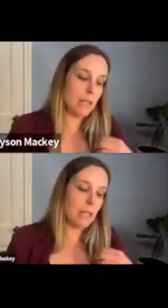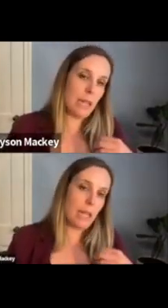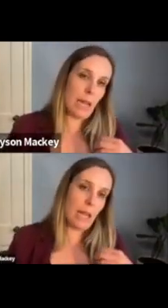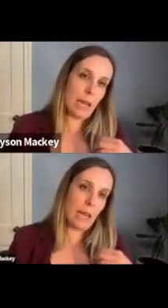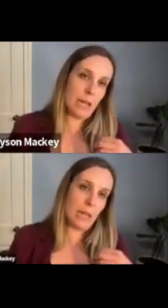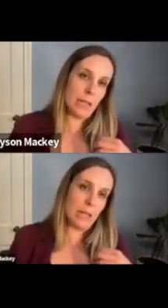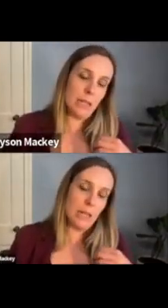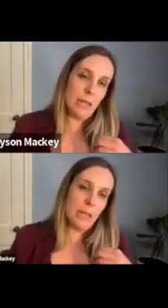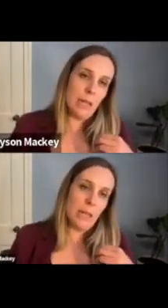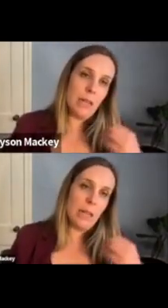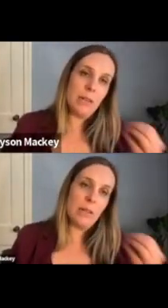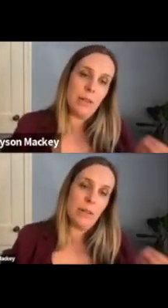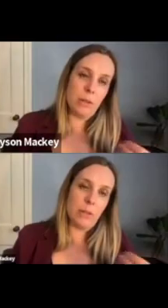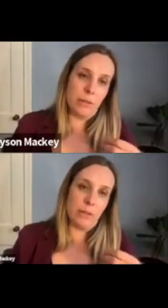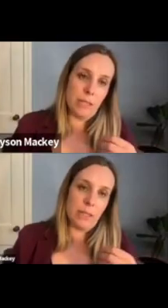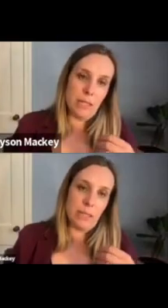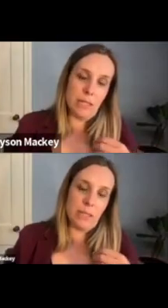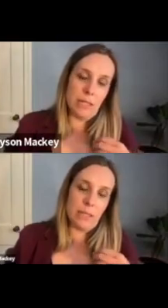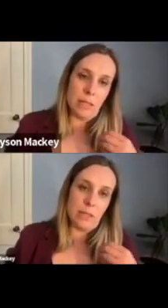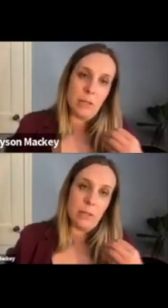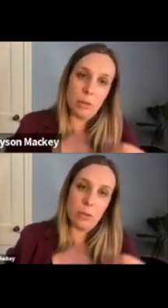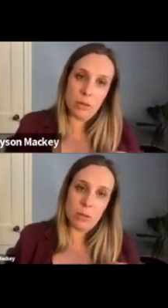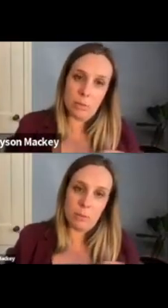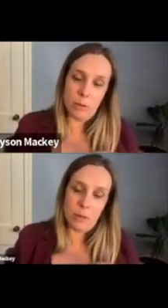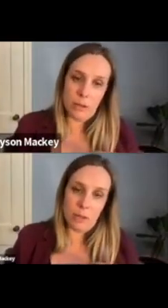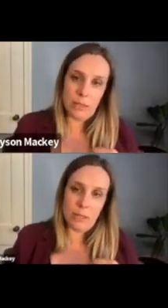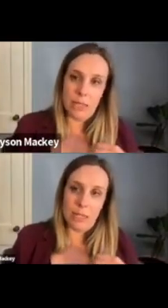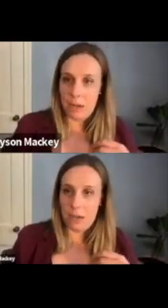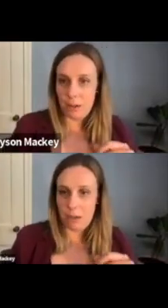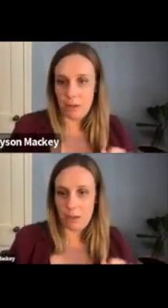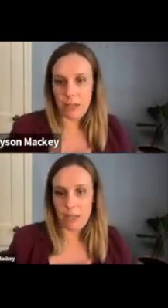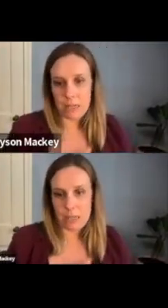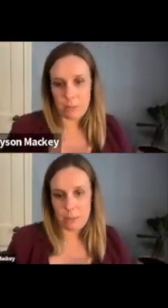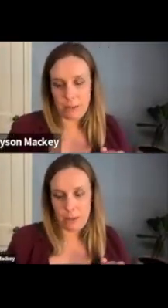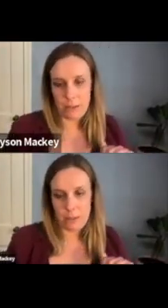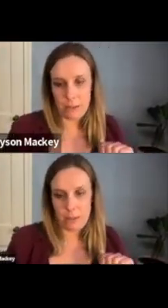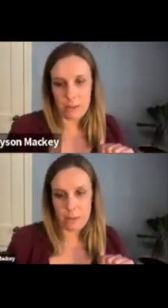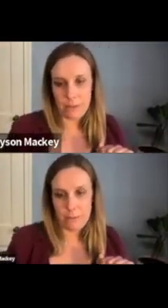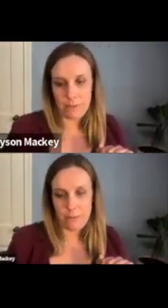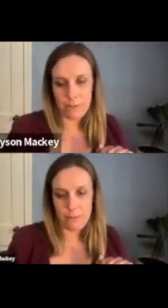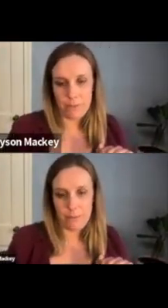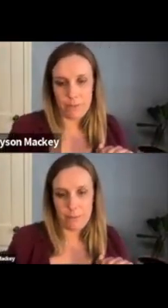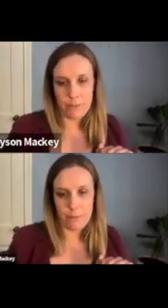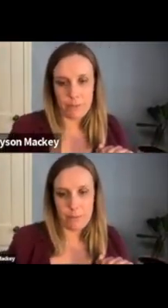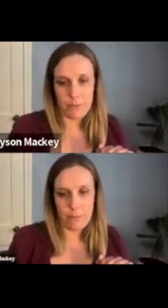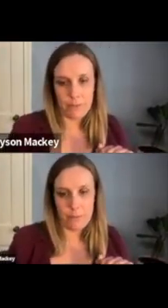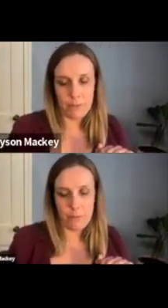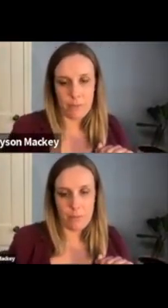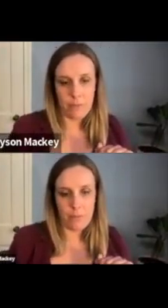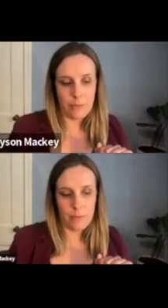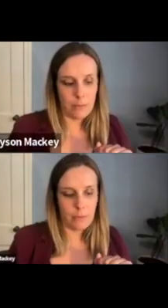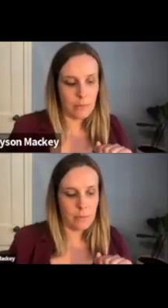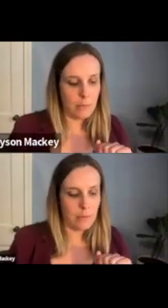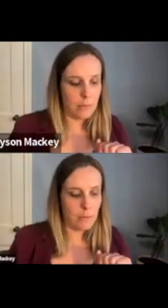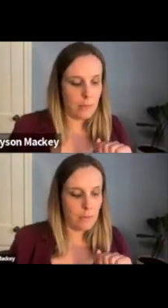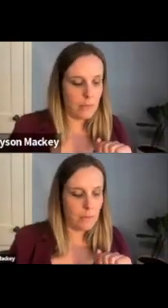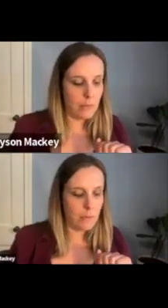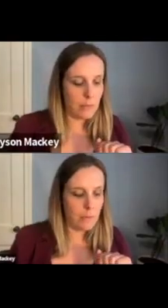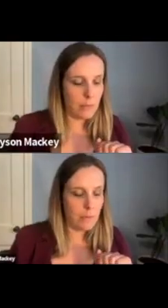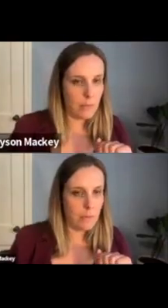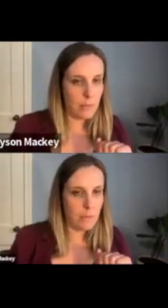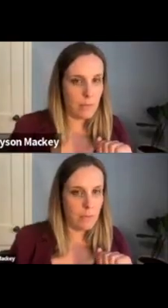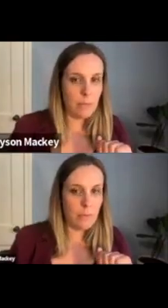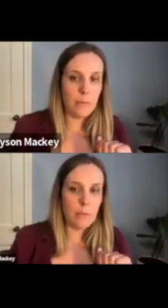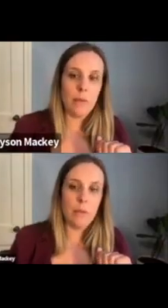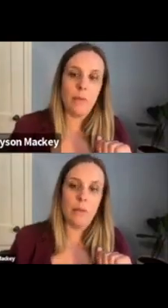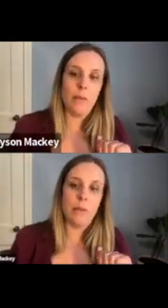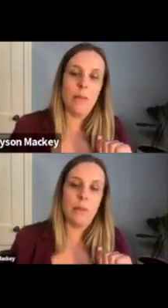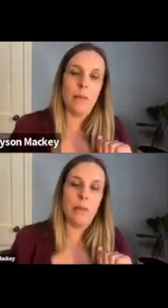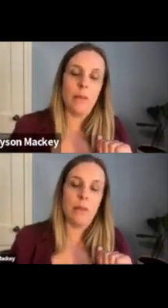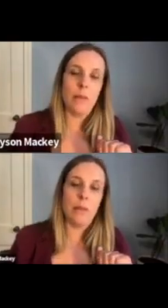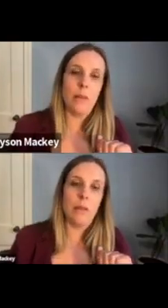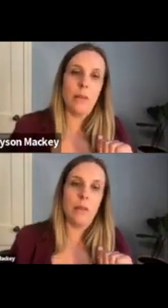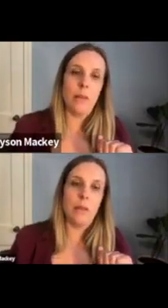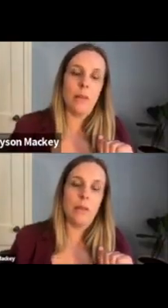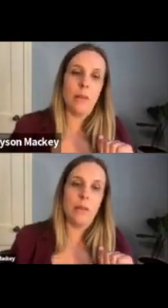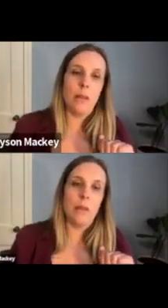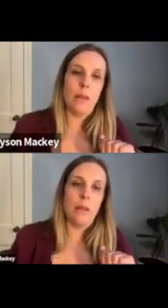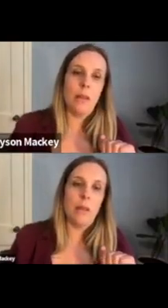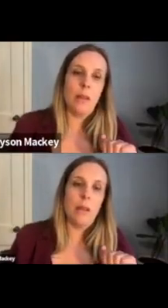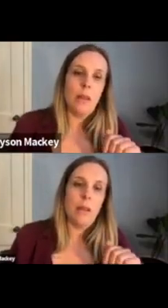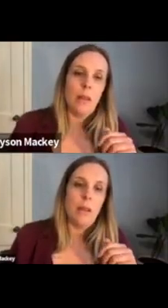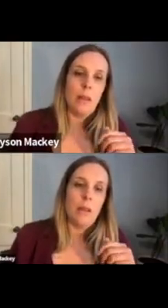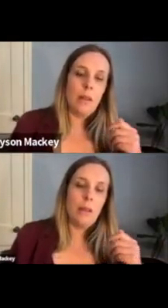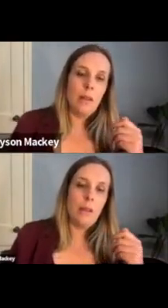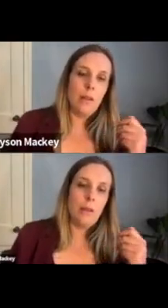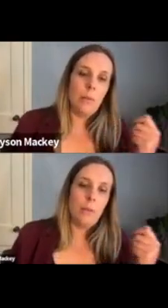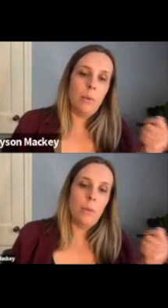by looking at individual differences in social support and caregiving experiences